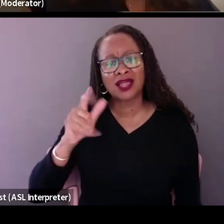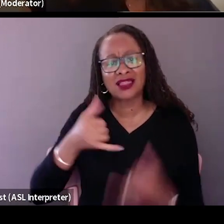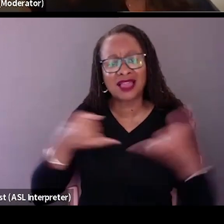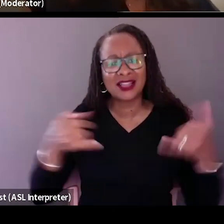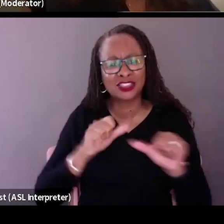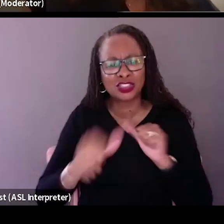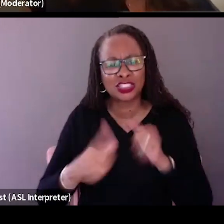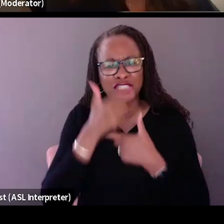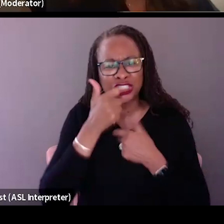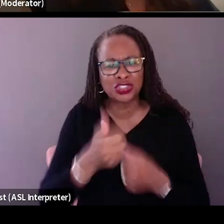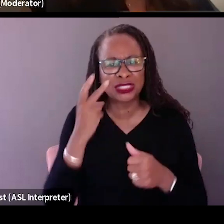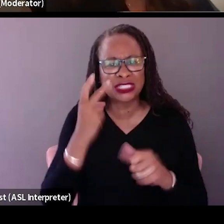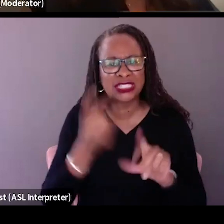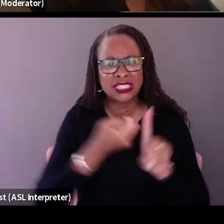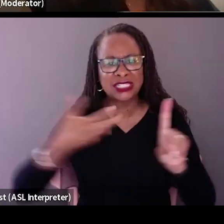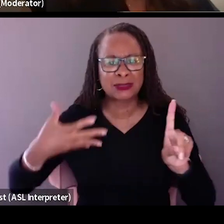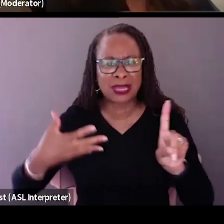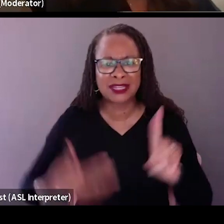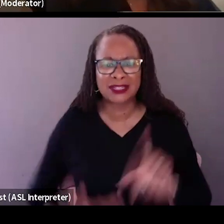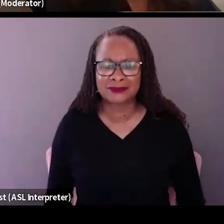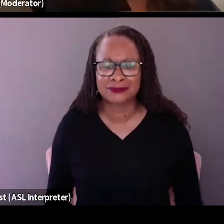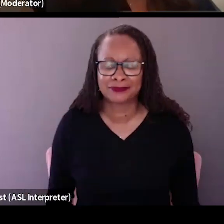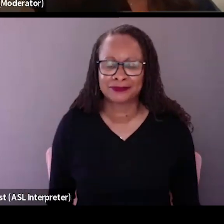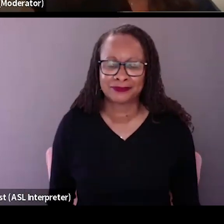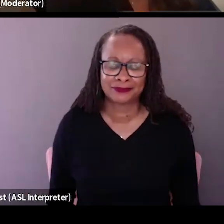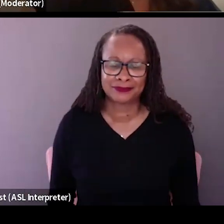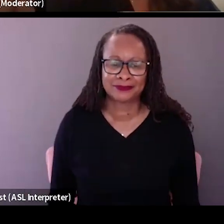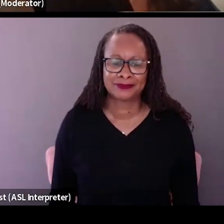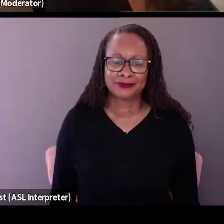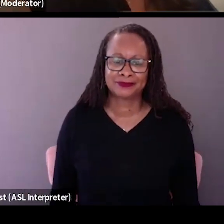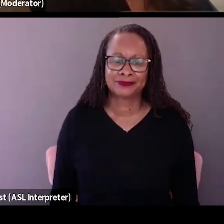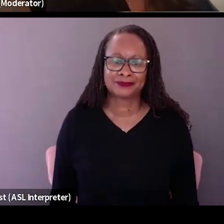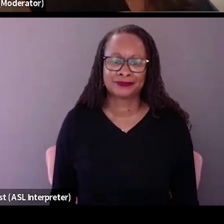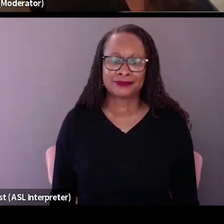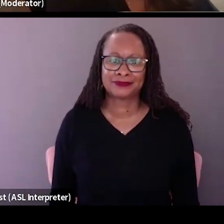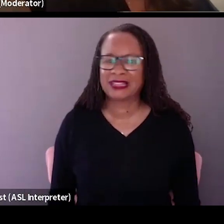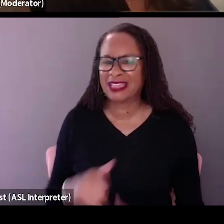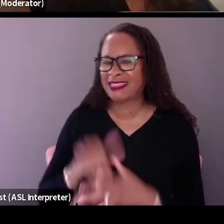in seeing unfold in the Murdaugh family and their saga?